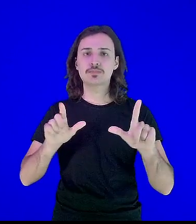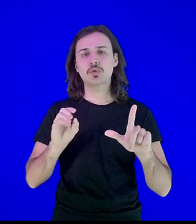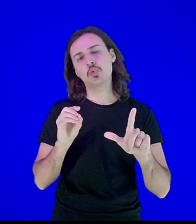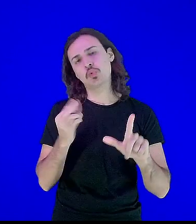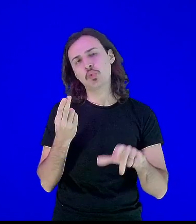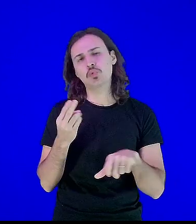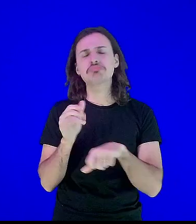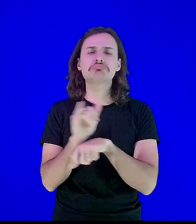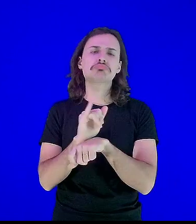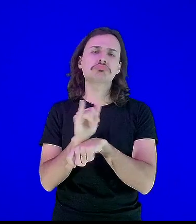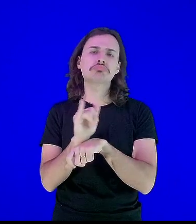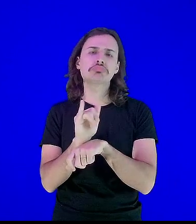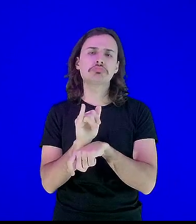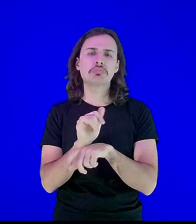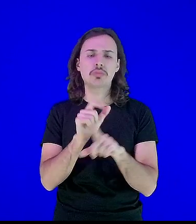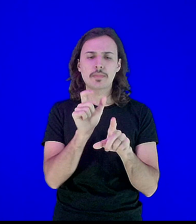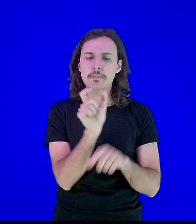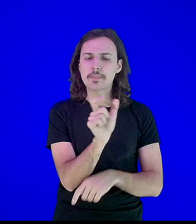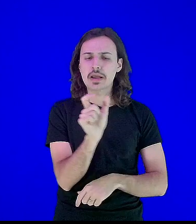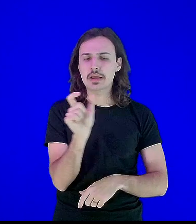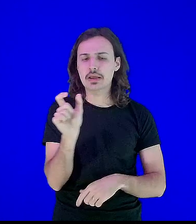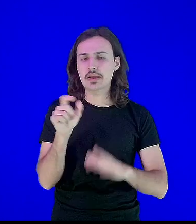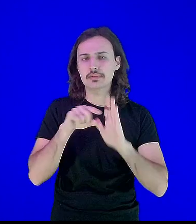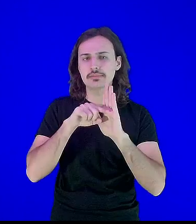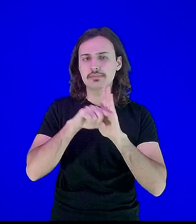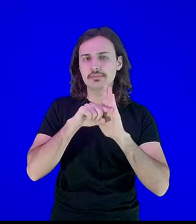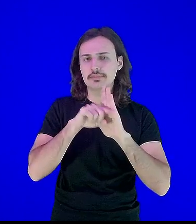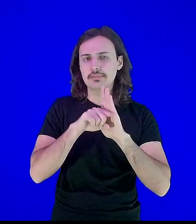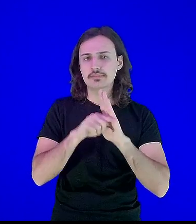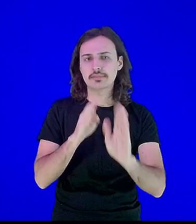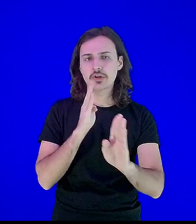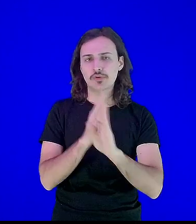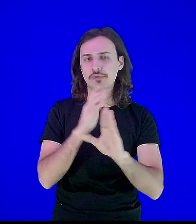go to YouTube and search for this